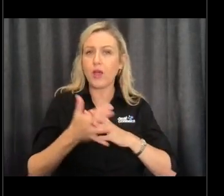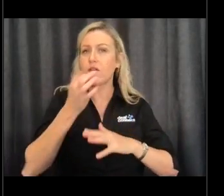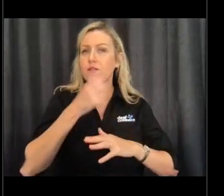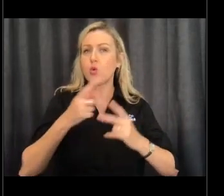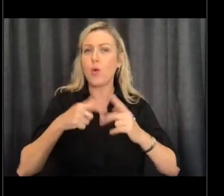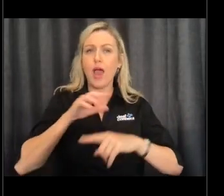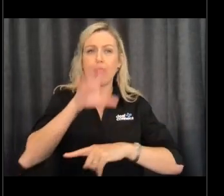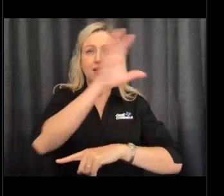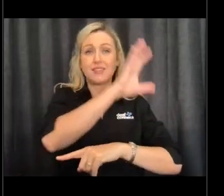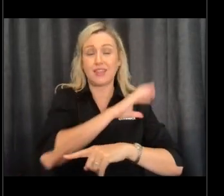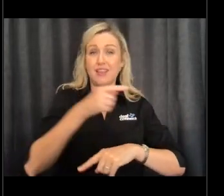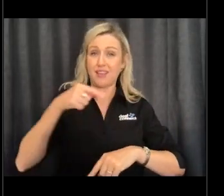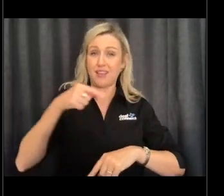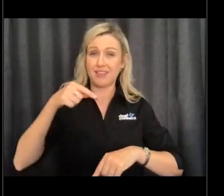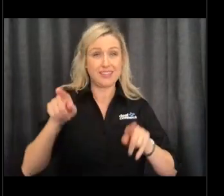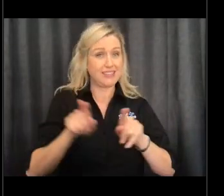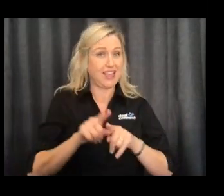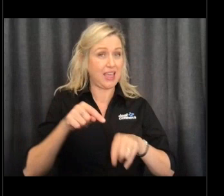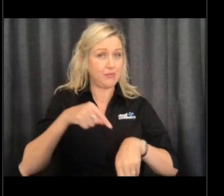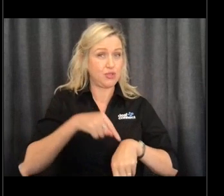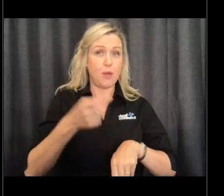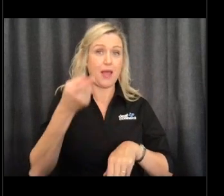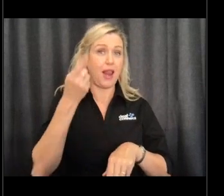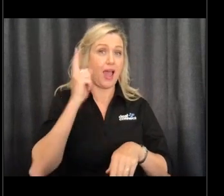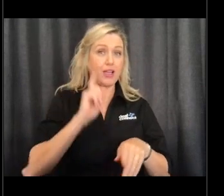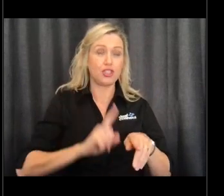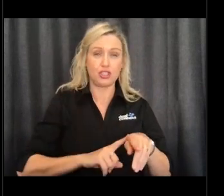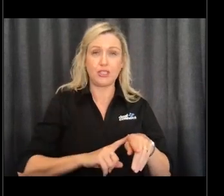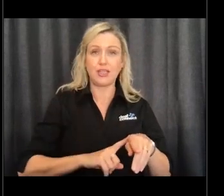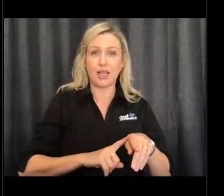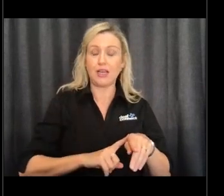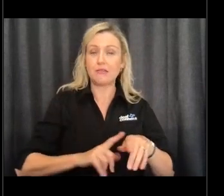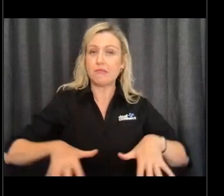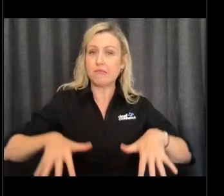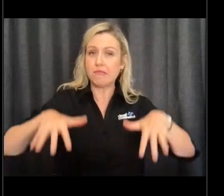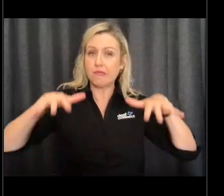little bit earlier last year and we thought it was a good time to catch up on where people